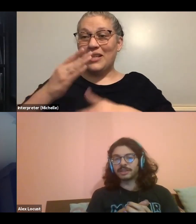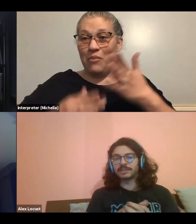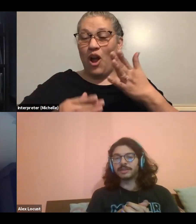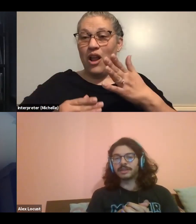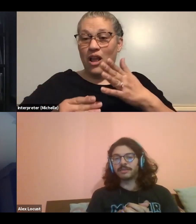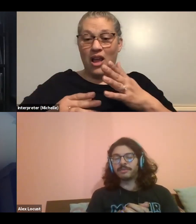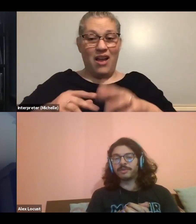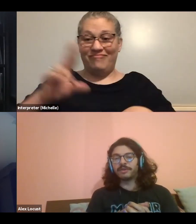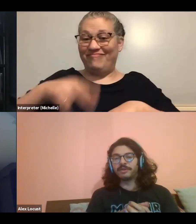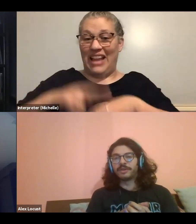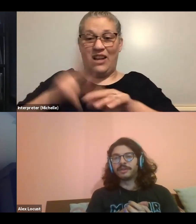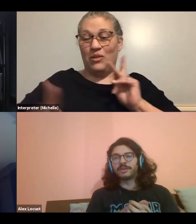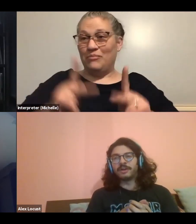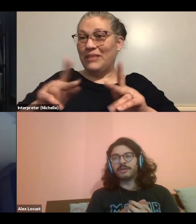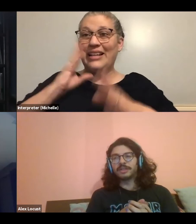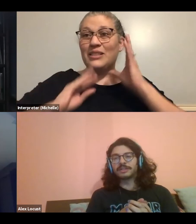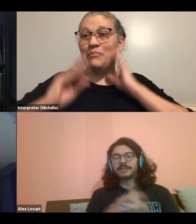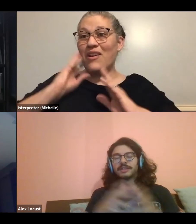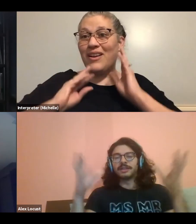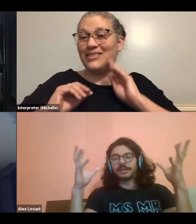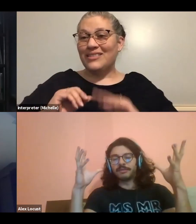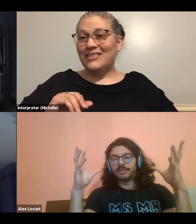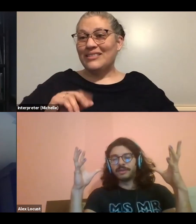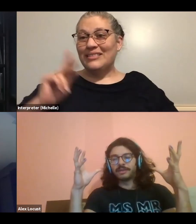Alex Locust: Identity first right celebrating disability is just inviting people to recognize that.